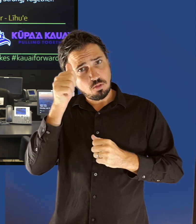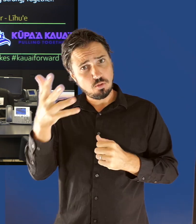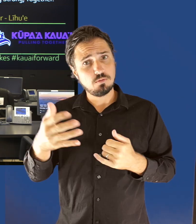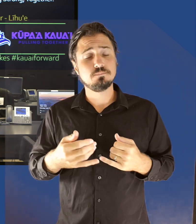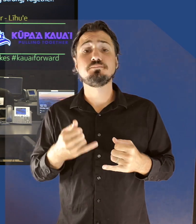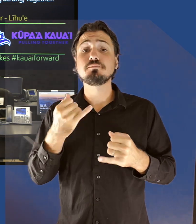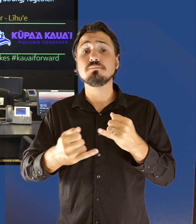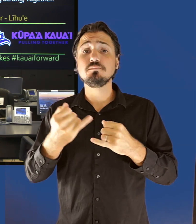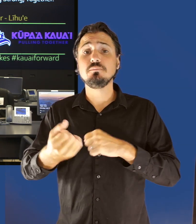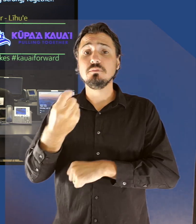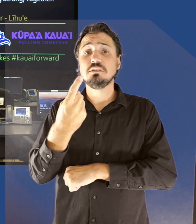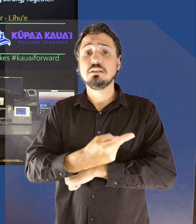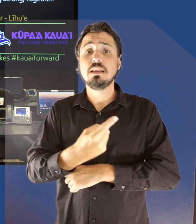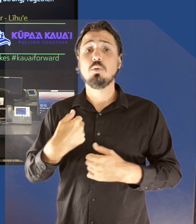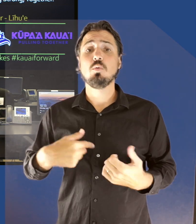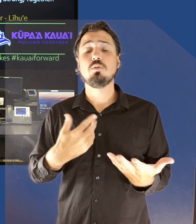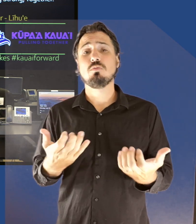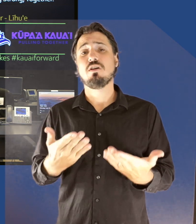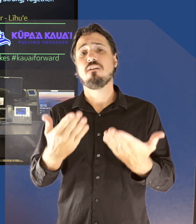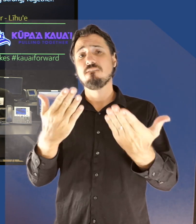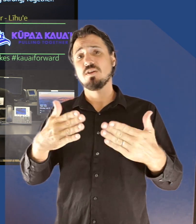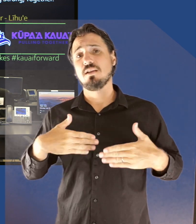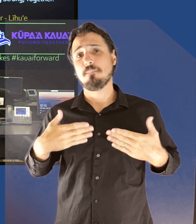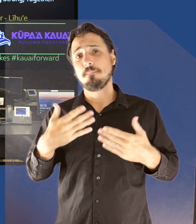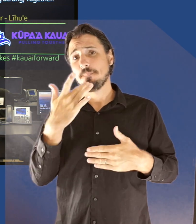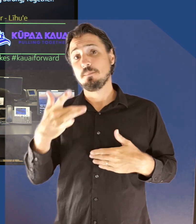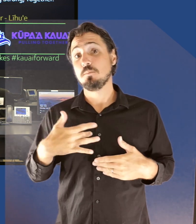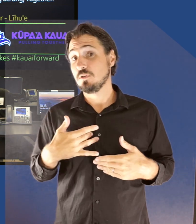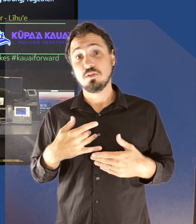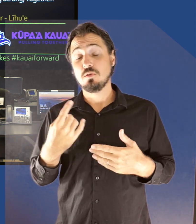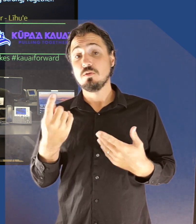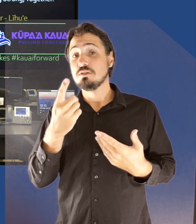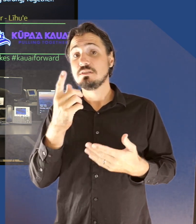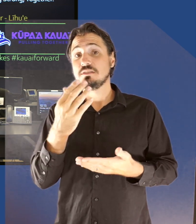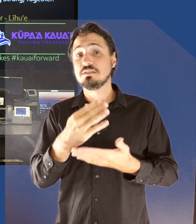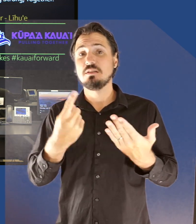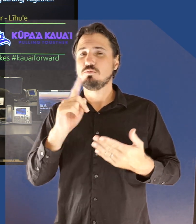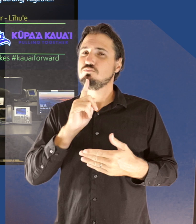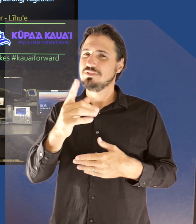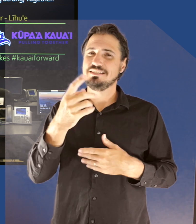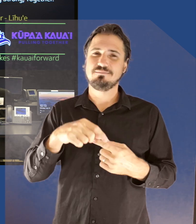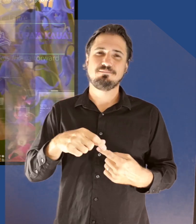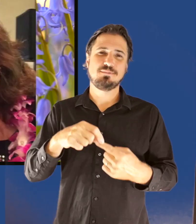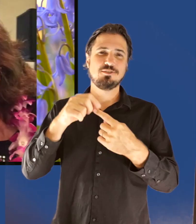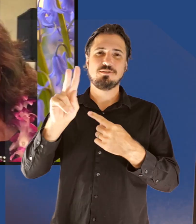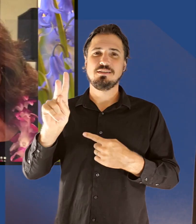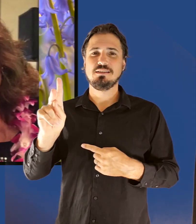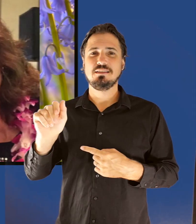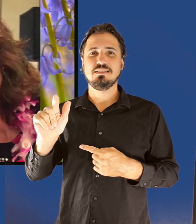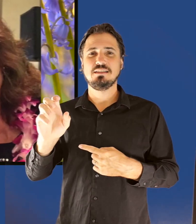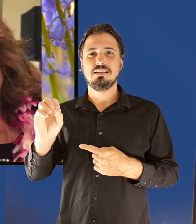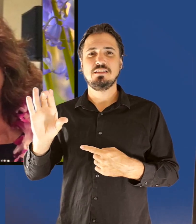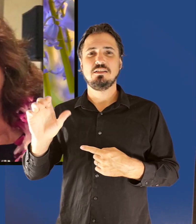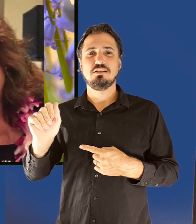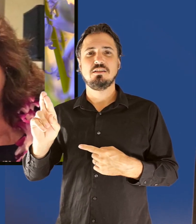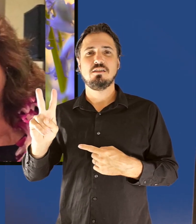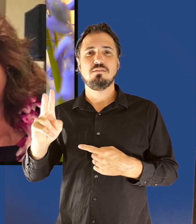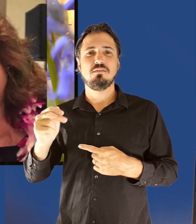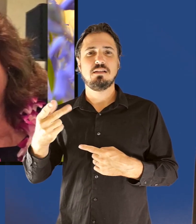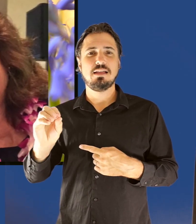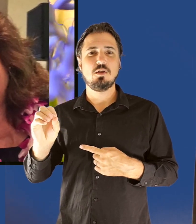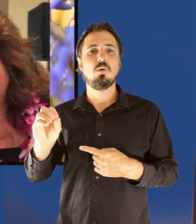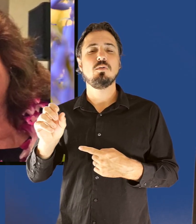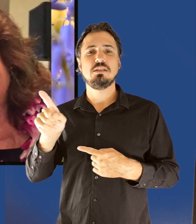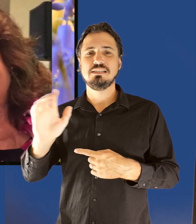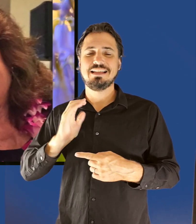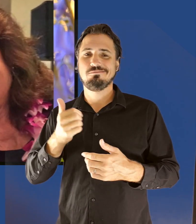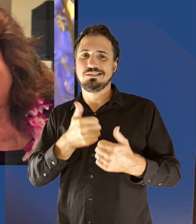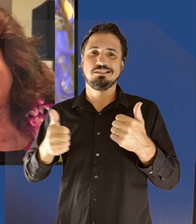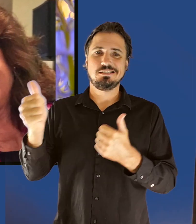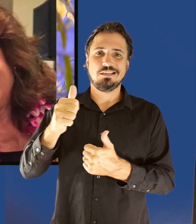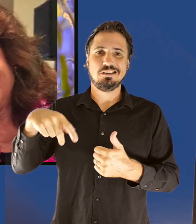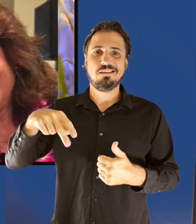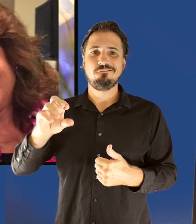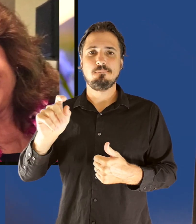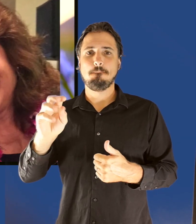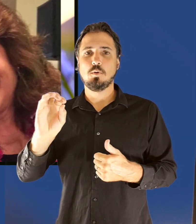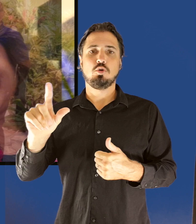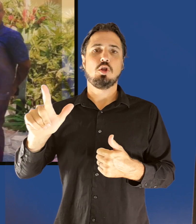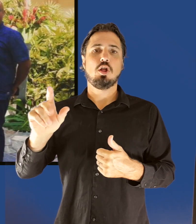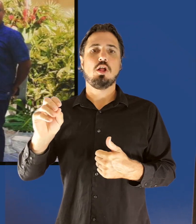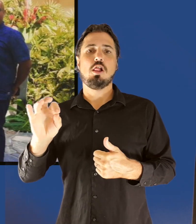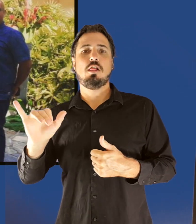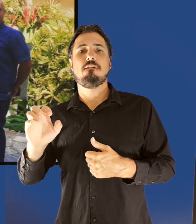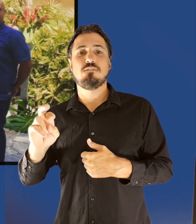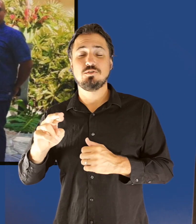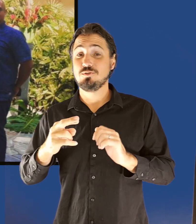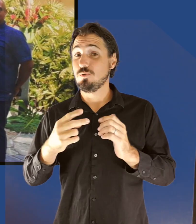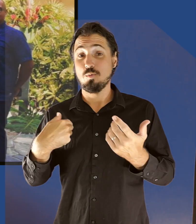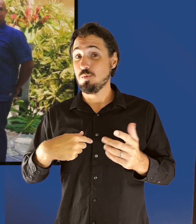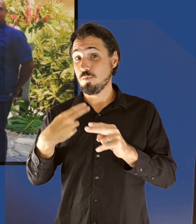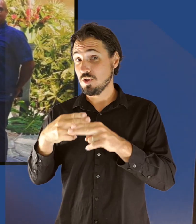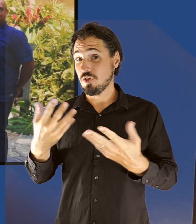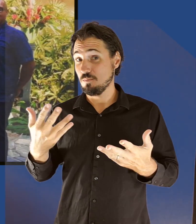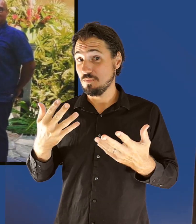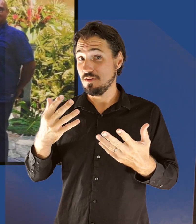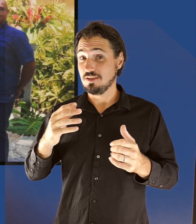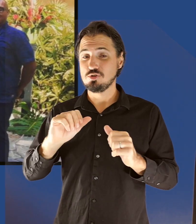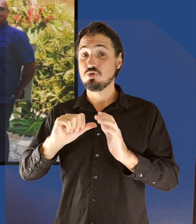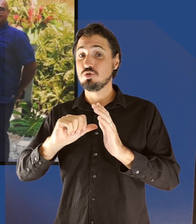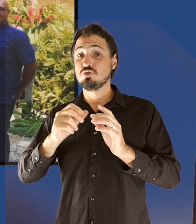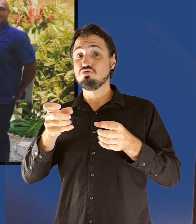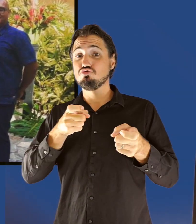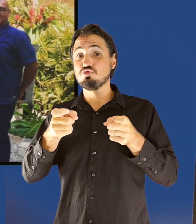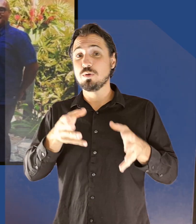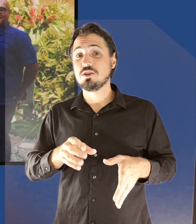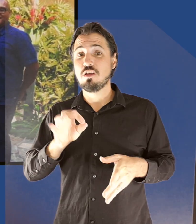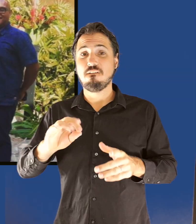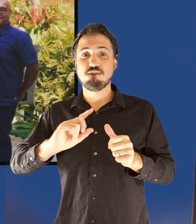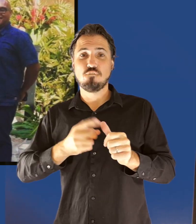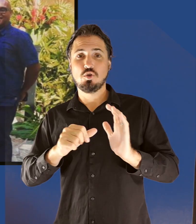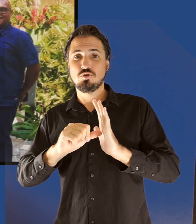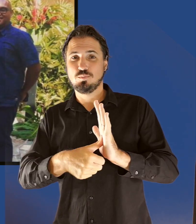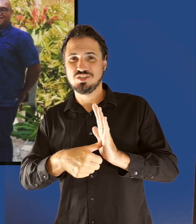Finally today, I’d like to wish Happy Birthday to someone very special, Kaleo Carvalho. Kaleo is our Executive Protocol Officer or – as we like to call him, the Director of First Impressions,